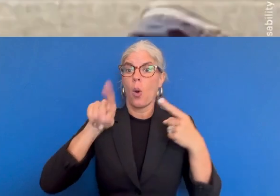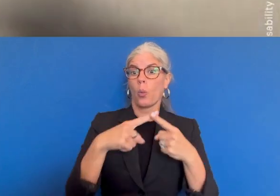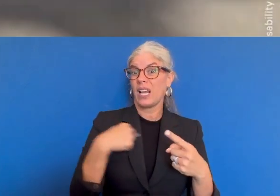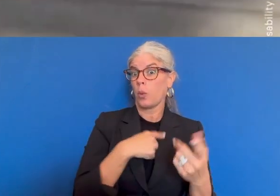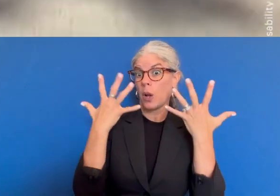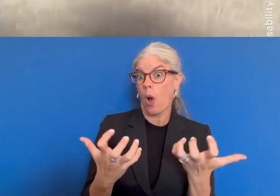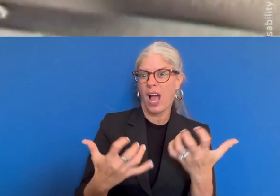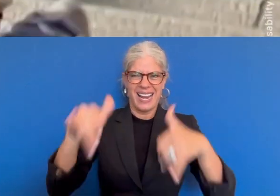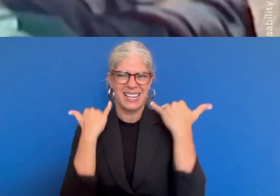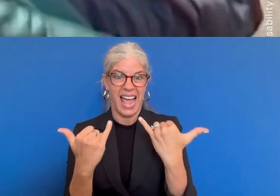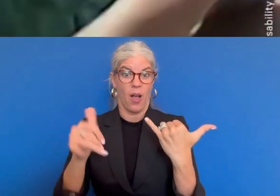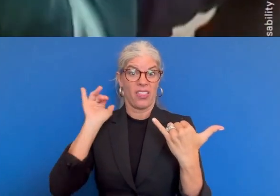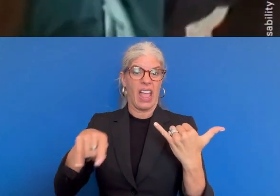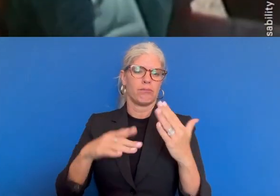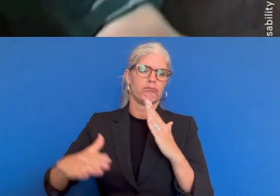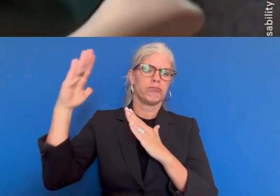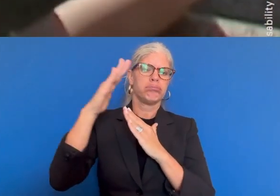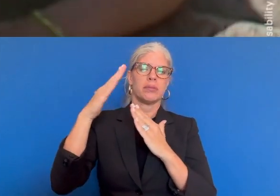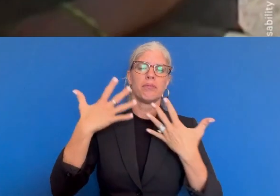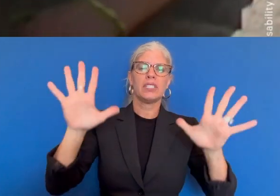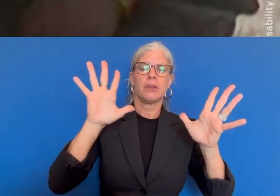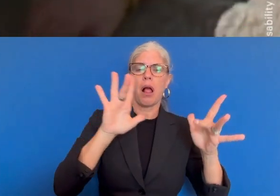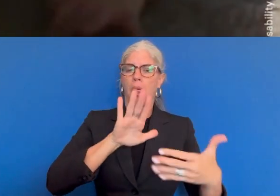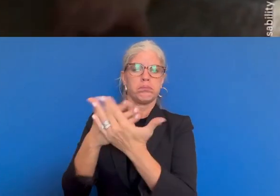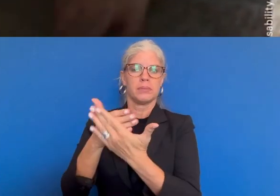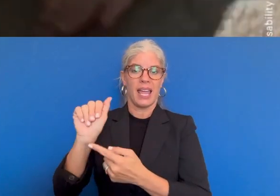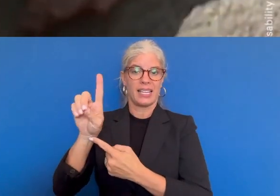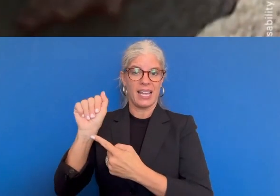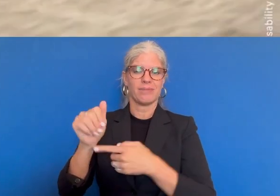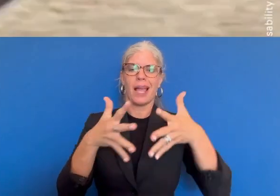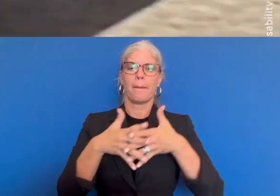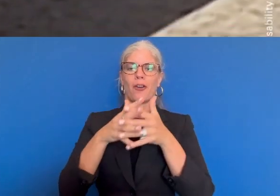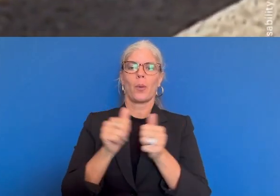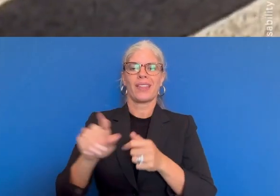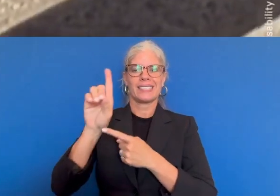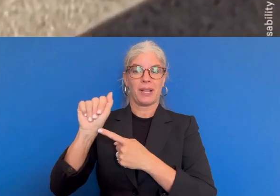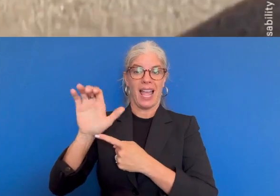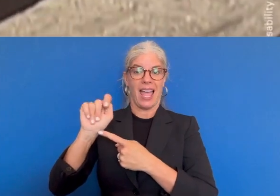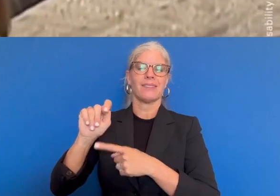This ultimately led to the passage of the ADA, Americans with Disabilities Act in 1990,